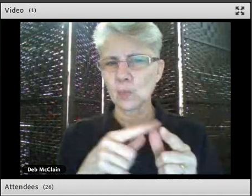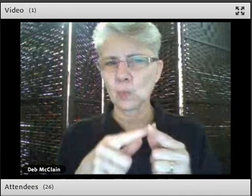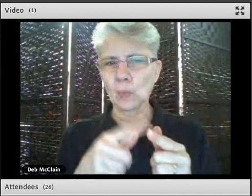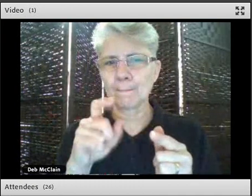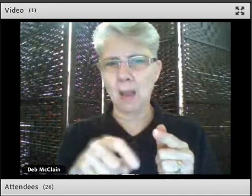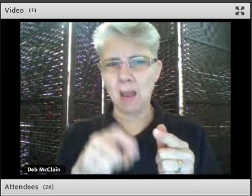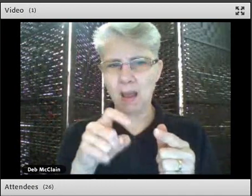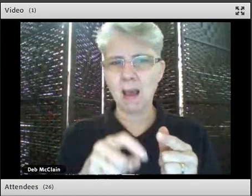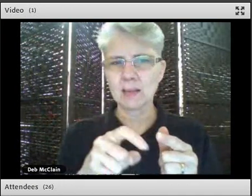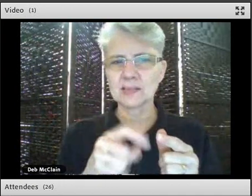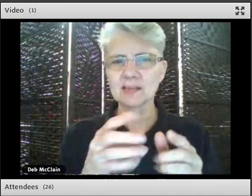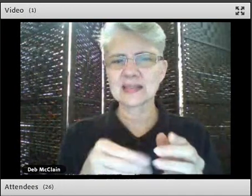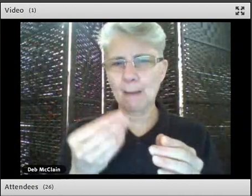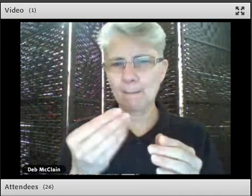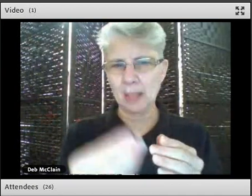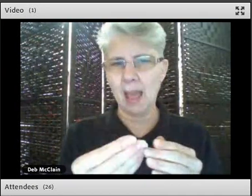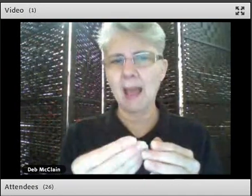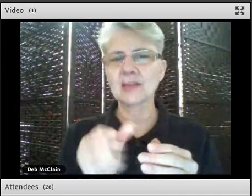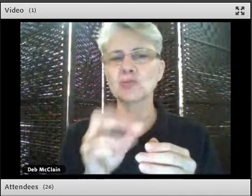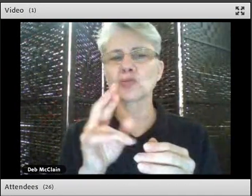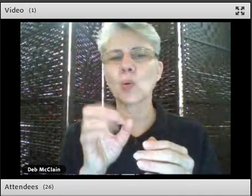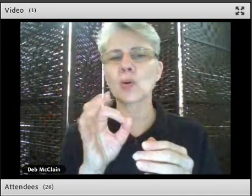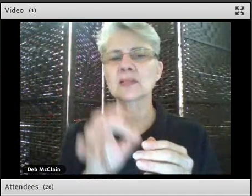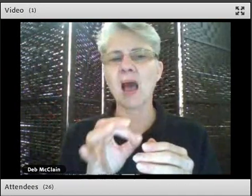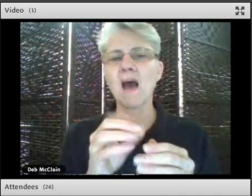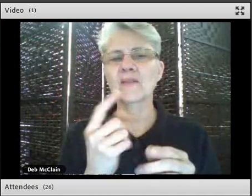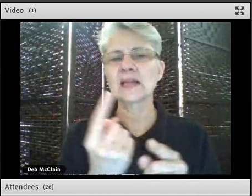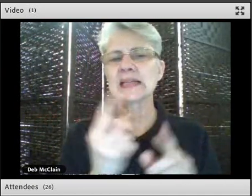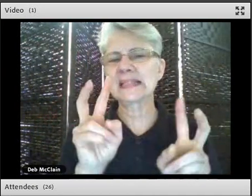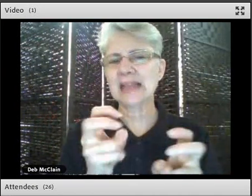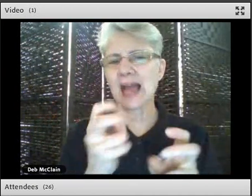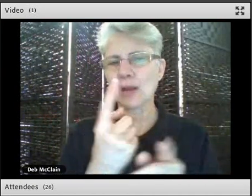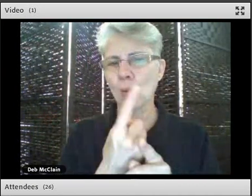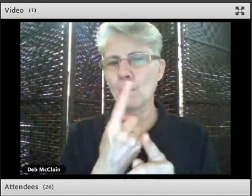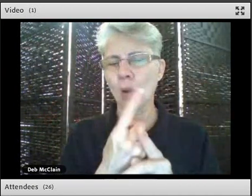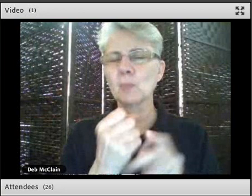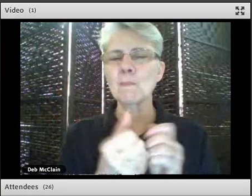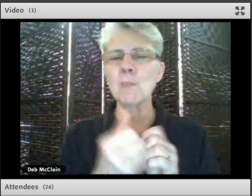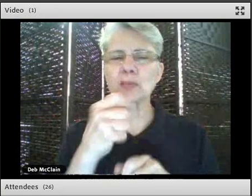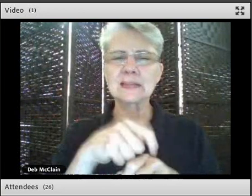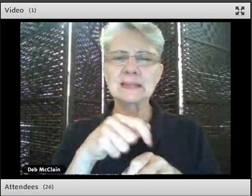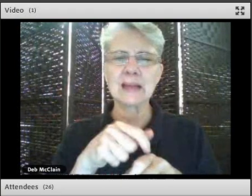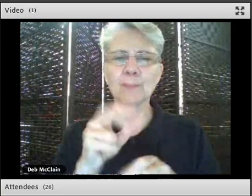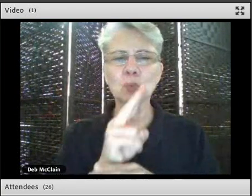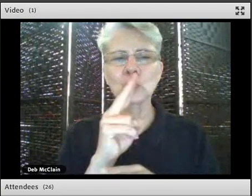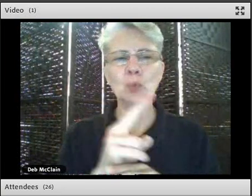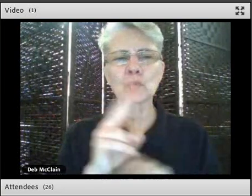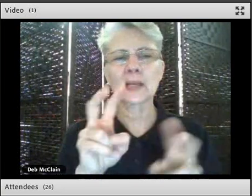So, most of the time, you're going to use "title from disc label." In the case of "Harry Potter,"